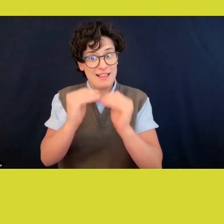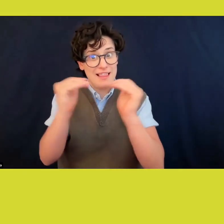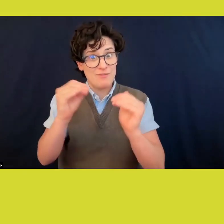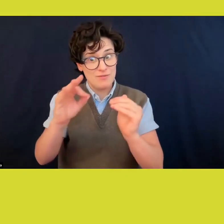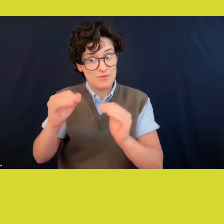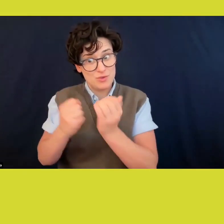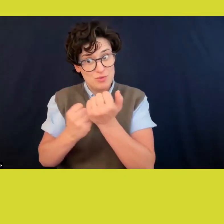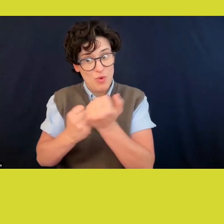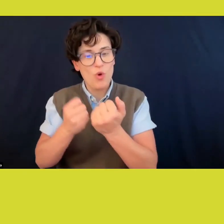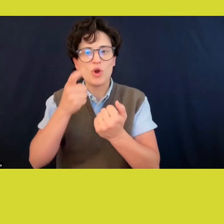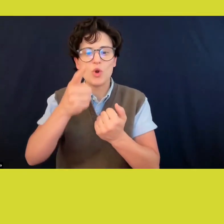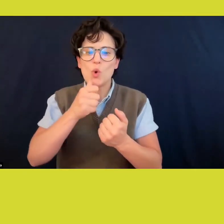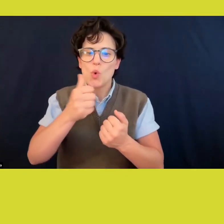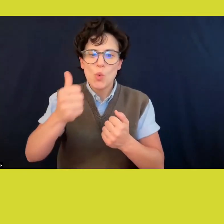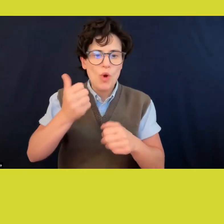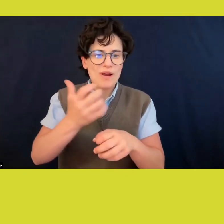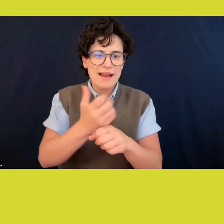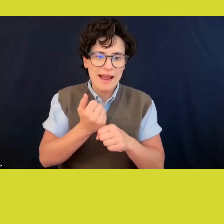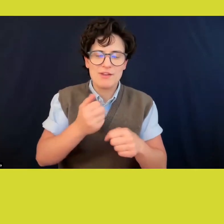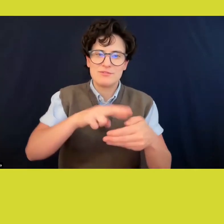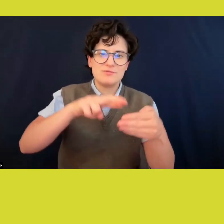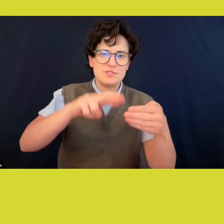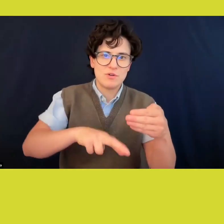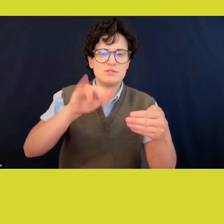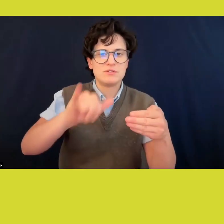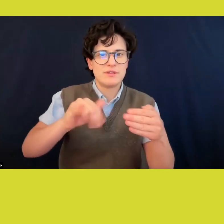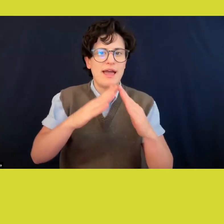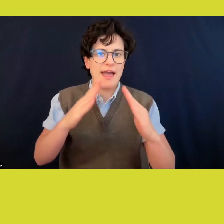First delivers. So those kinds of things on the